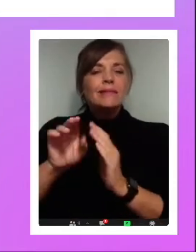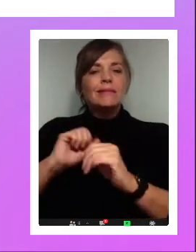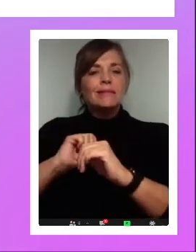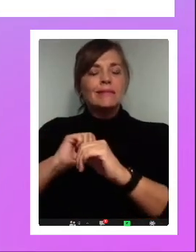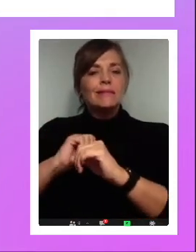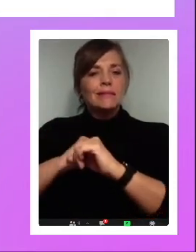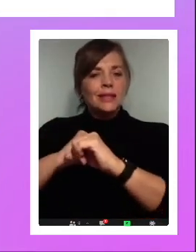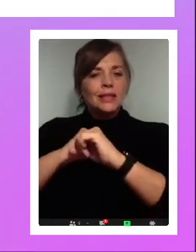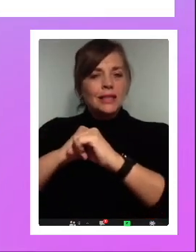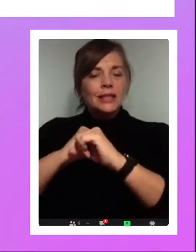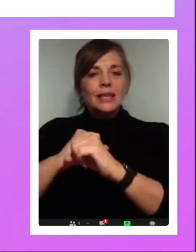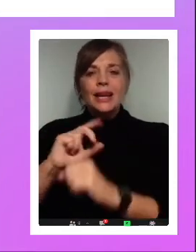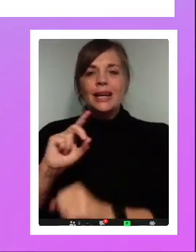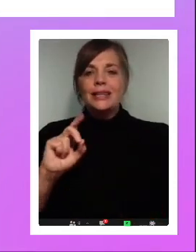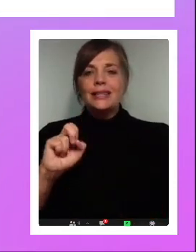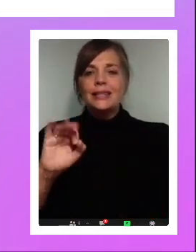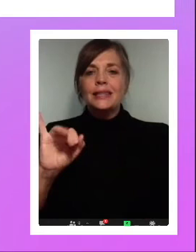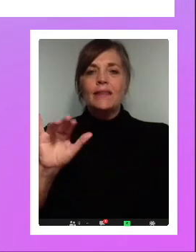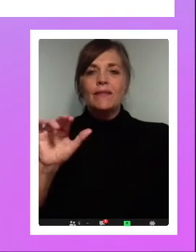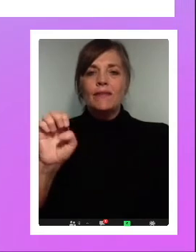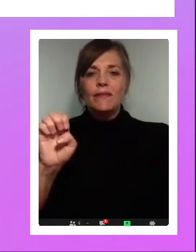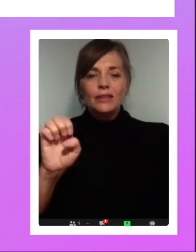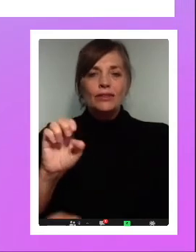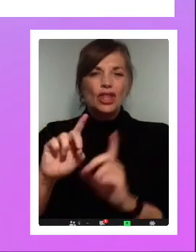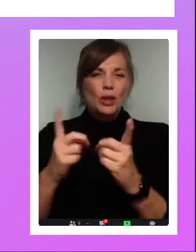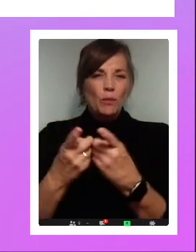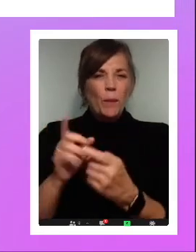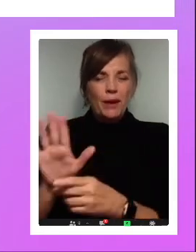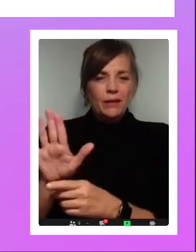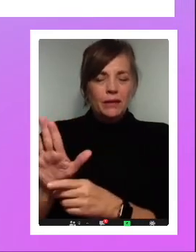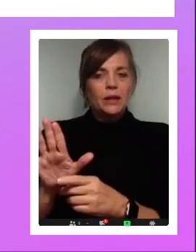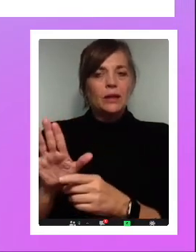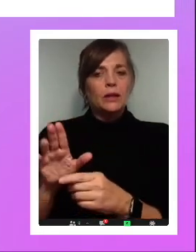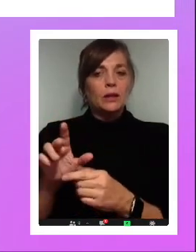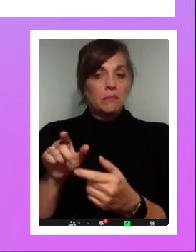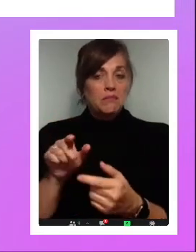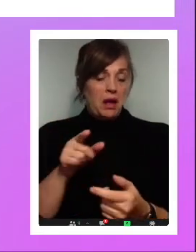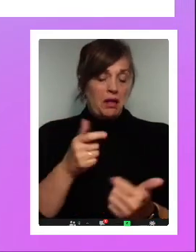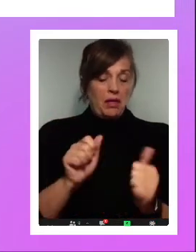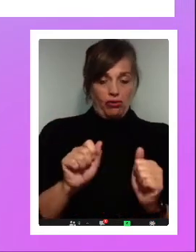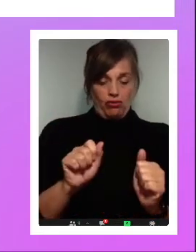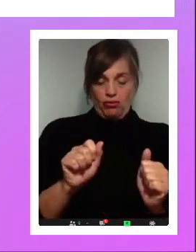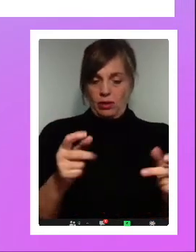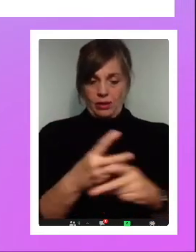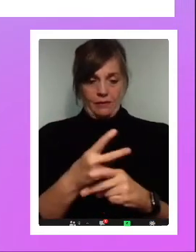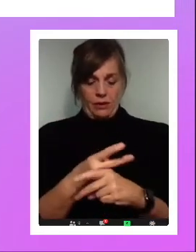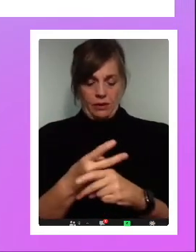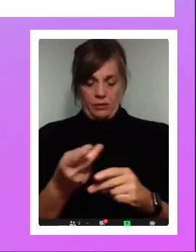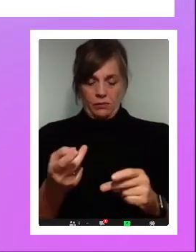of the defense department wanted to find out whether it could link disparate computers together